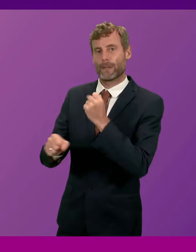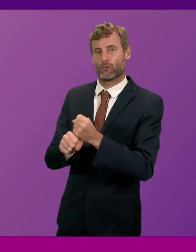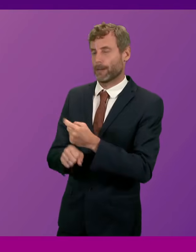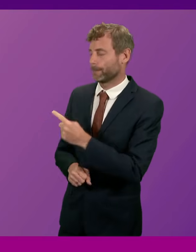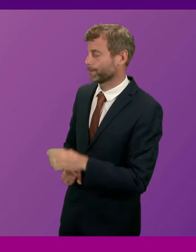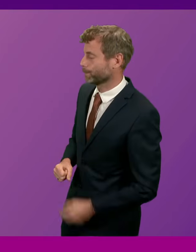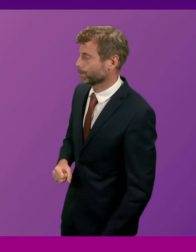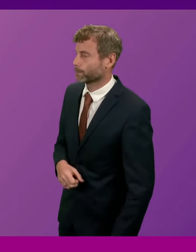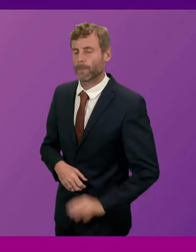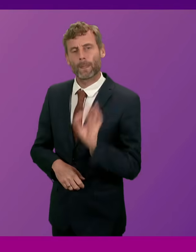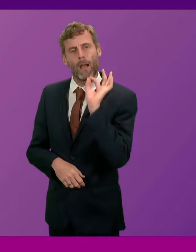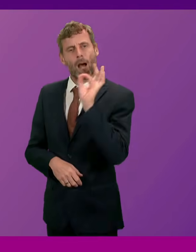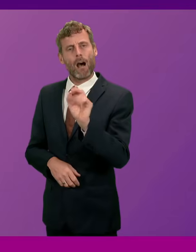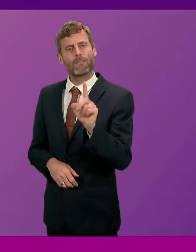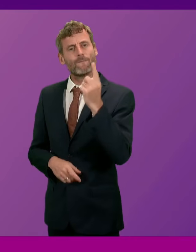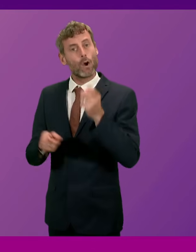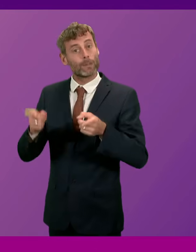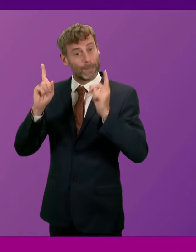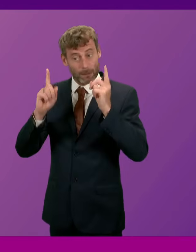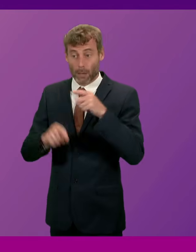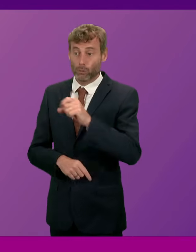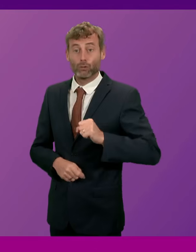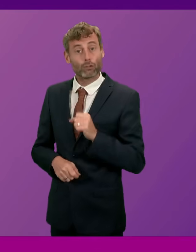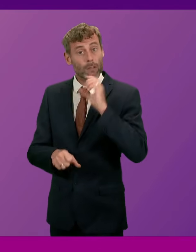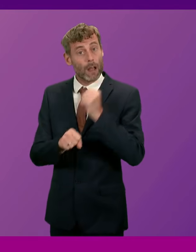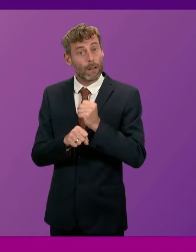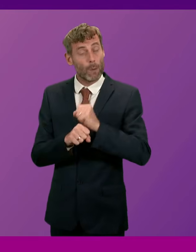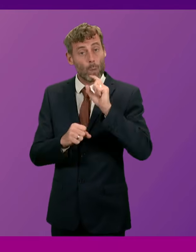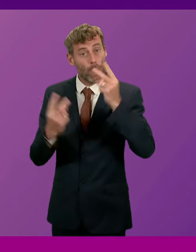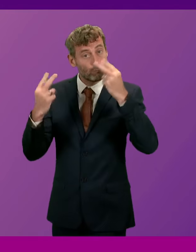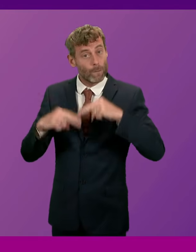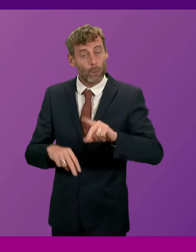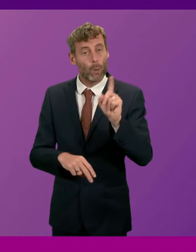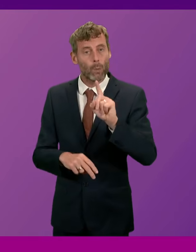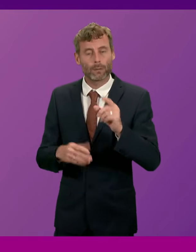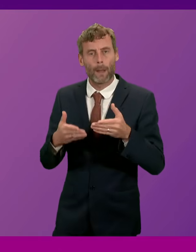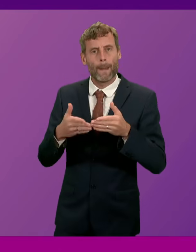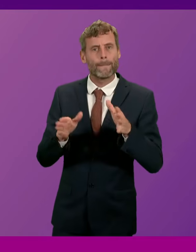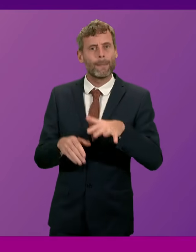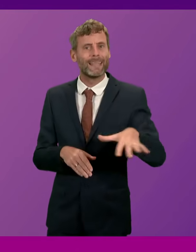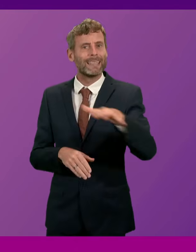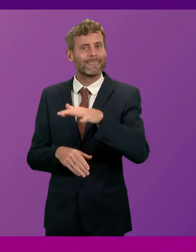To ask the First Minister whether the Scottish Government will review its policy on public sector settlement agreements, in light of reports that